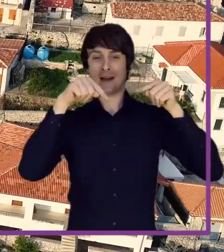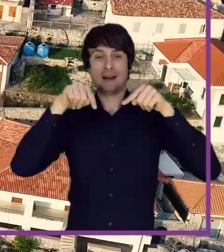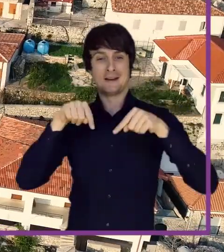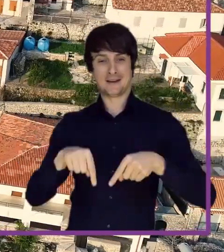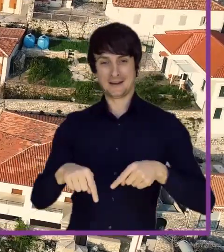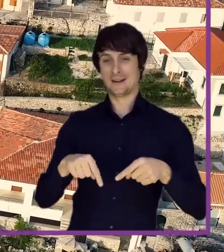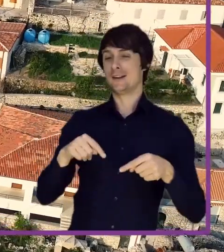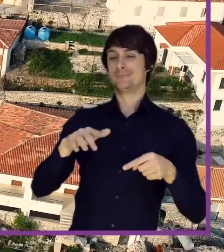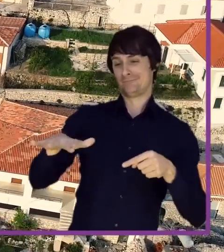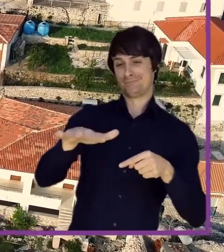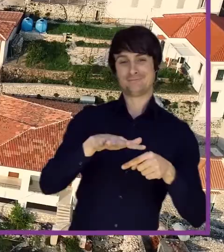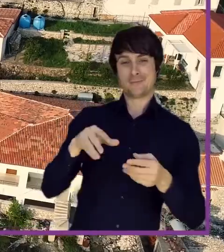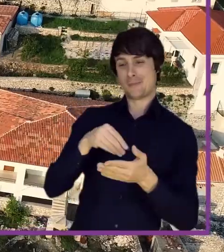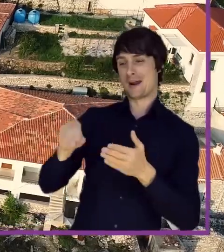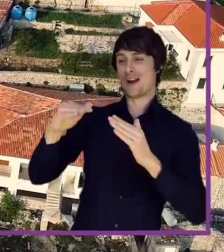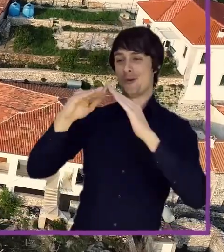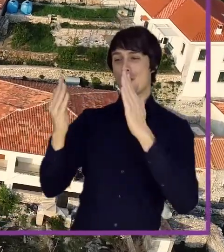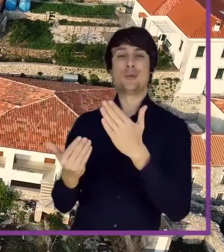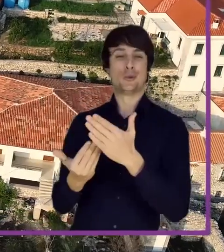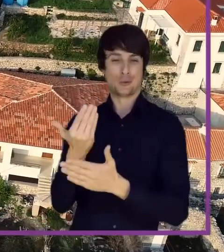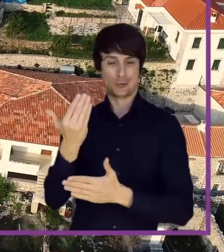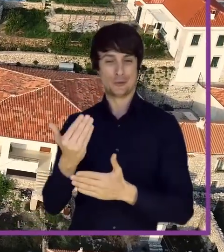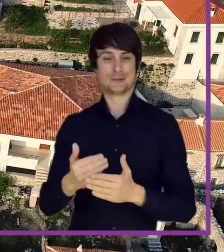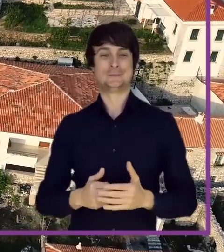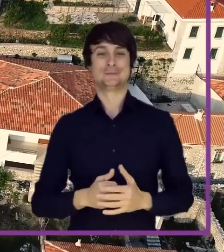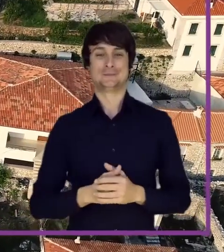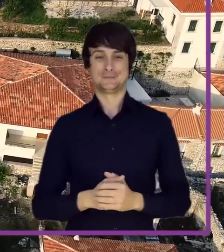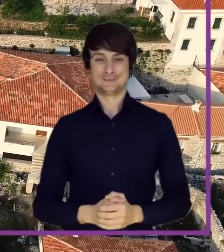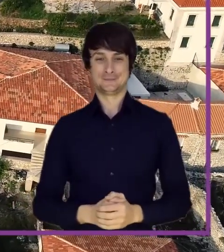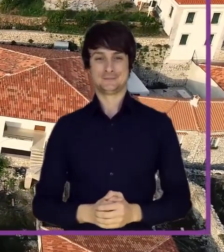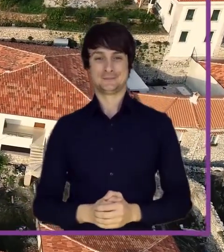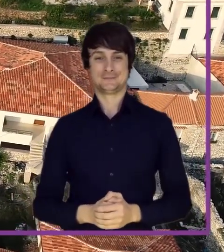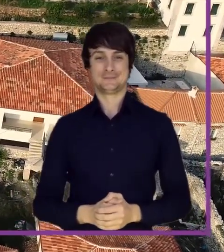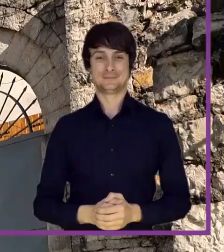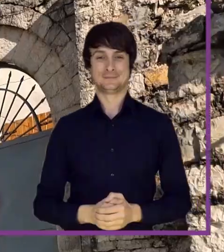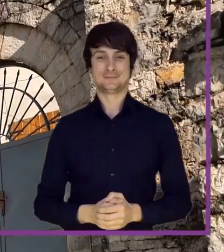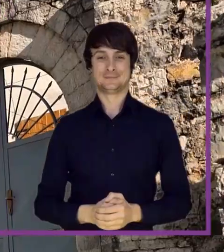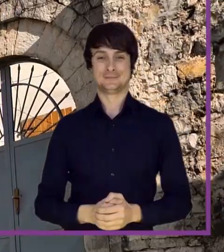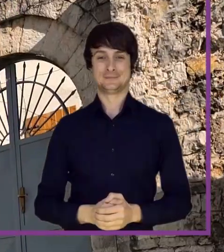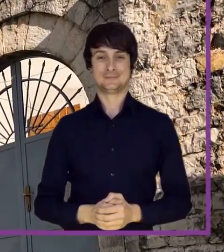The homes of many patriotic and education-loving figures can be seen throughout the village.